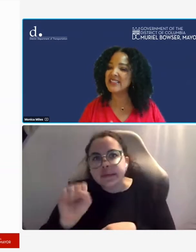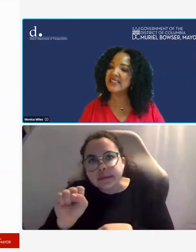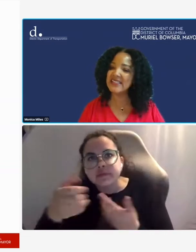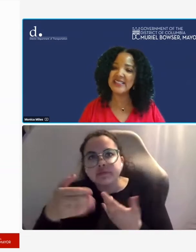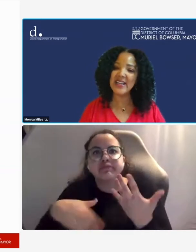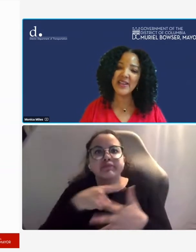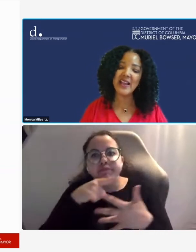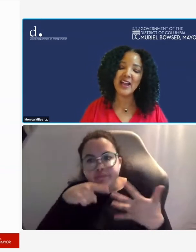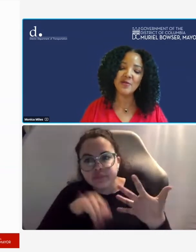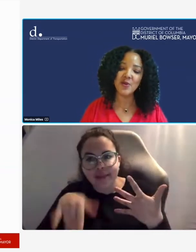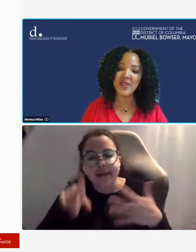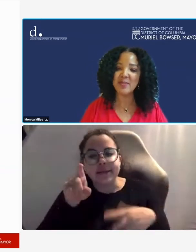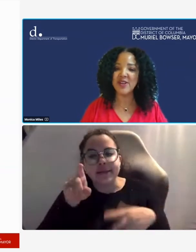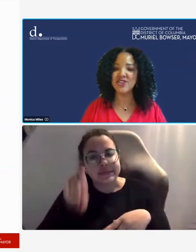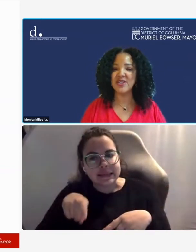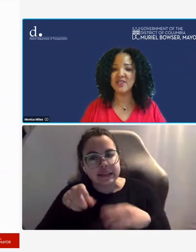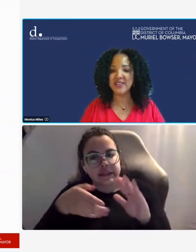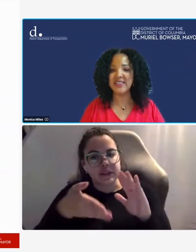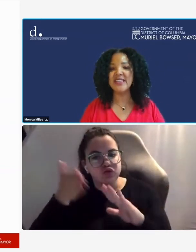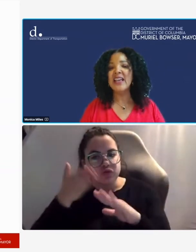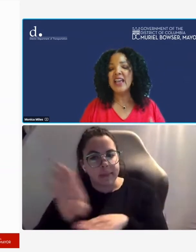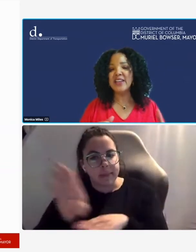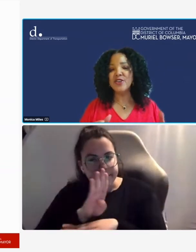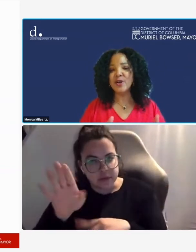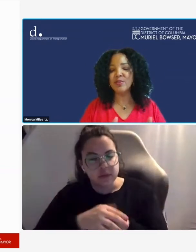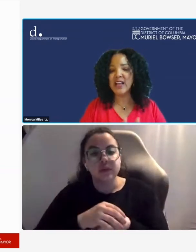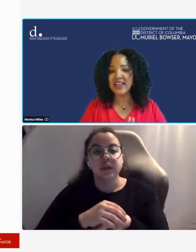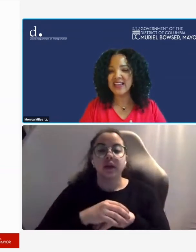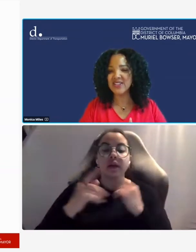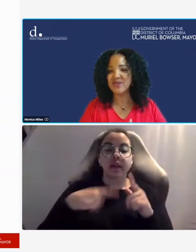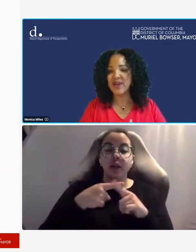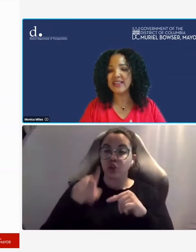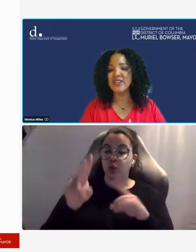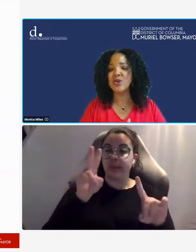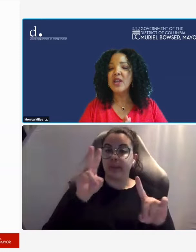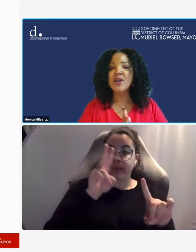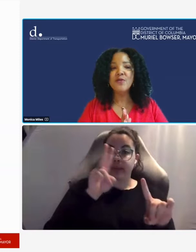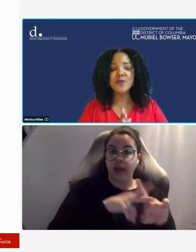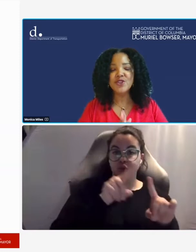necessary um for the operation of the business and you're applying that to the rate so for joe